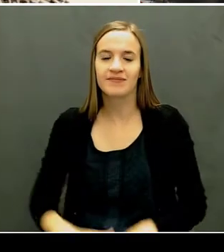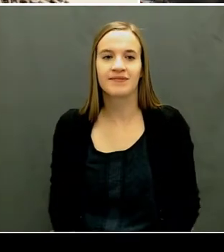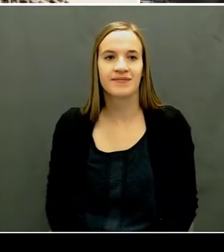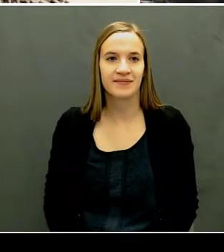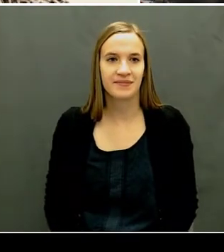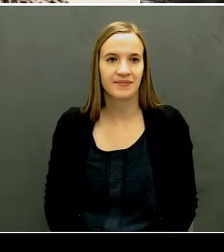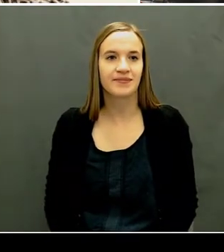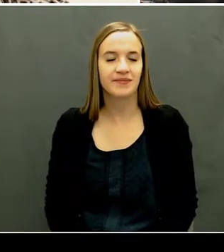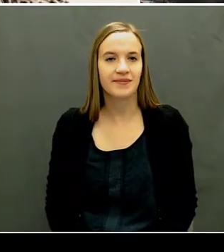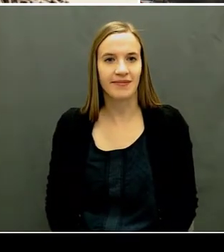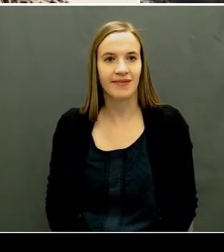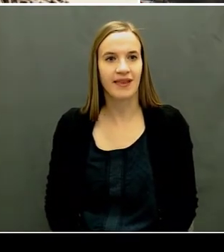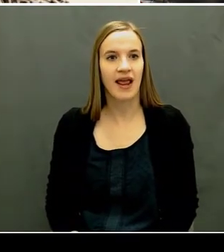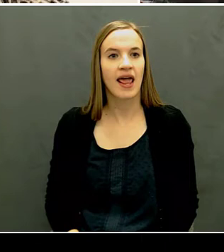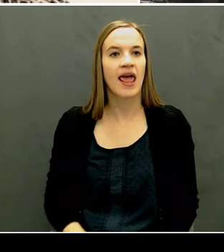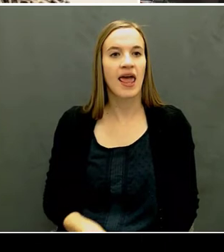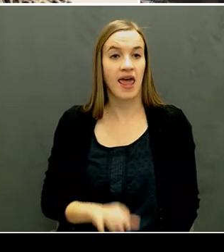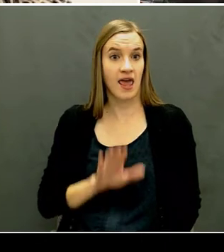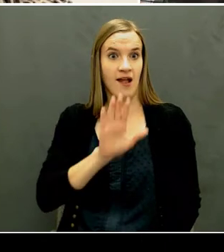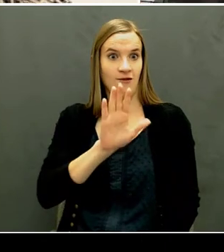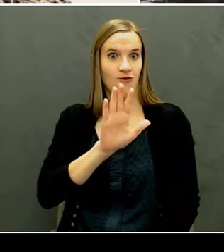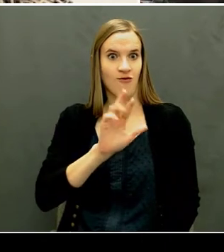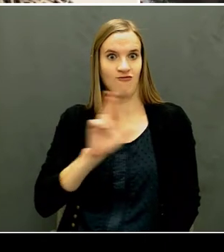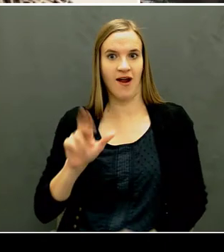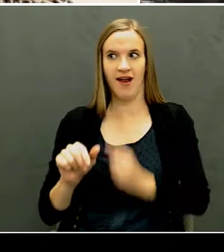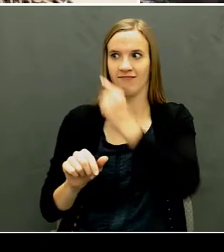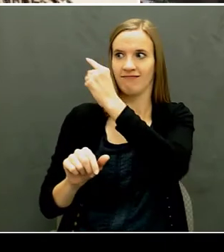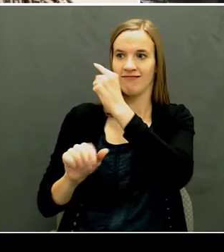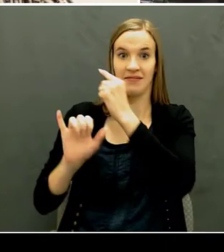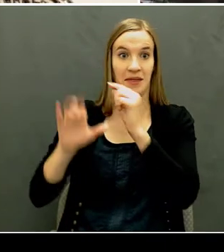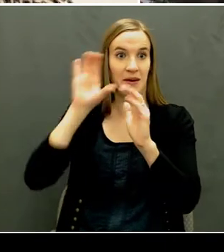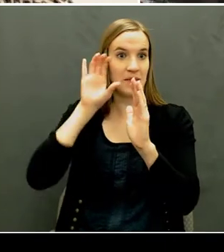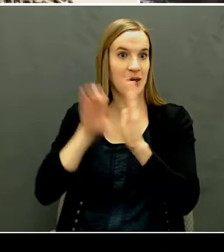lot of people forget they don't, when they only talk about the crawl, they forget there was a